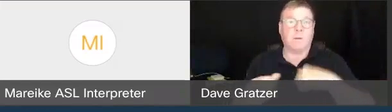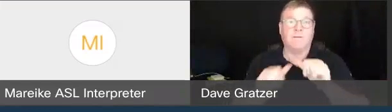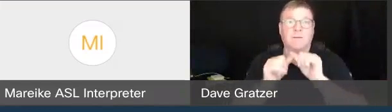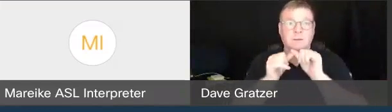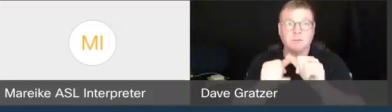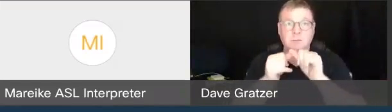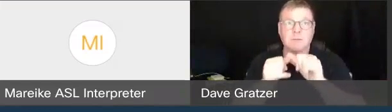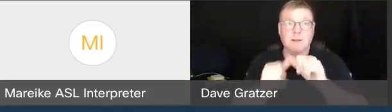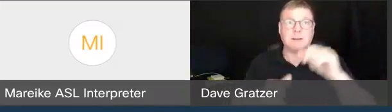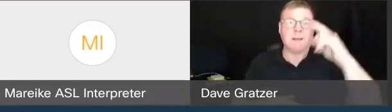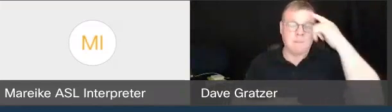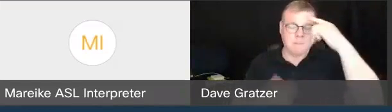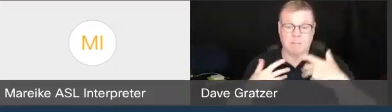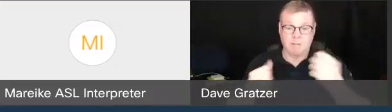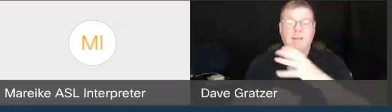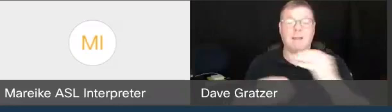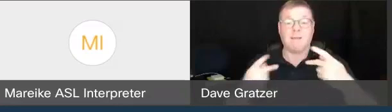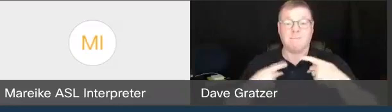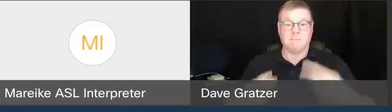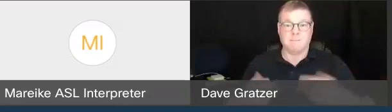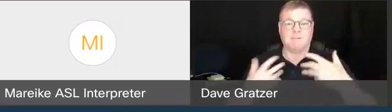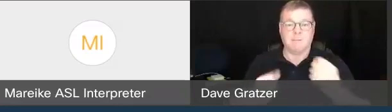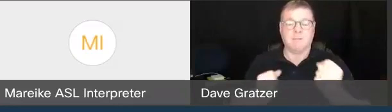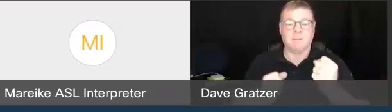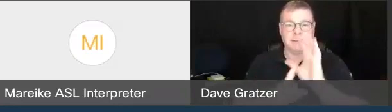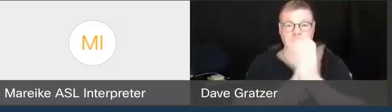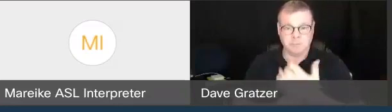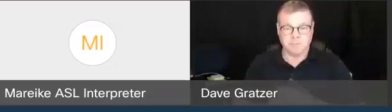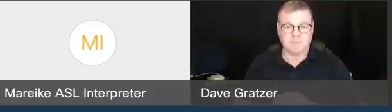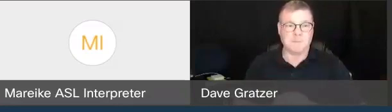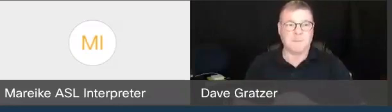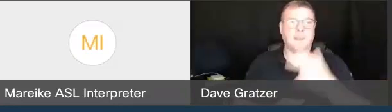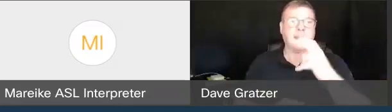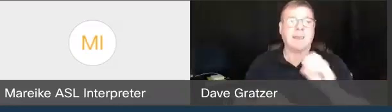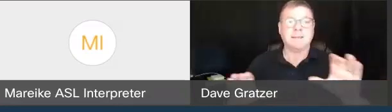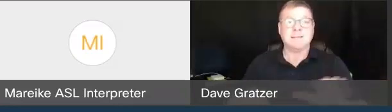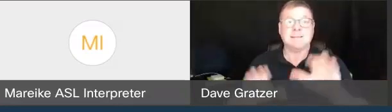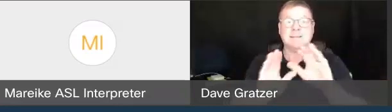mental health and physical health conditions. He has conducted research on the physical health